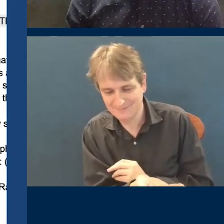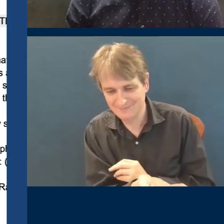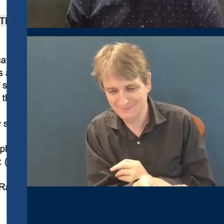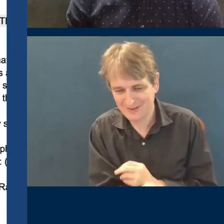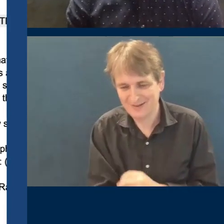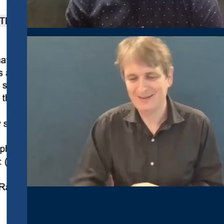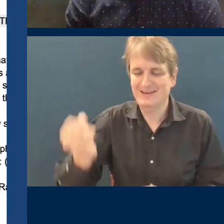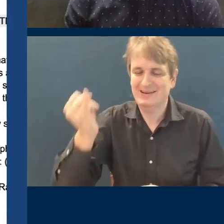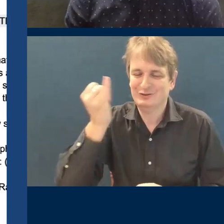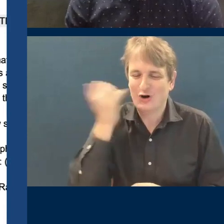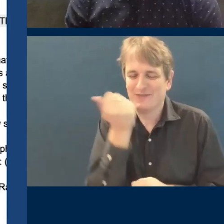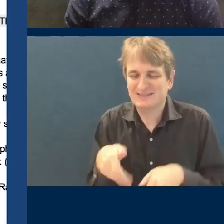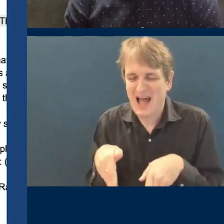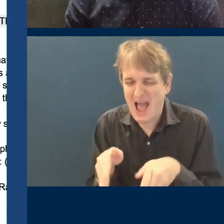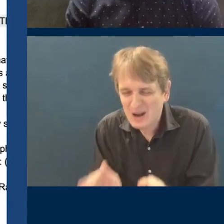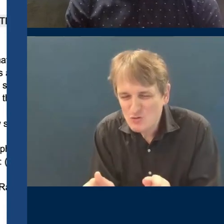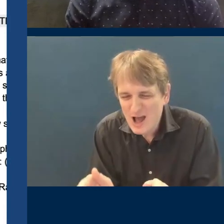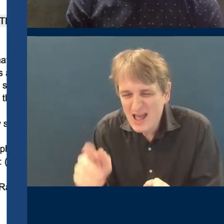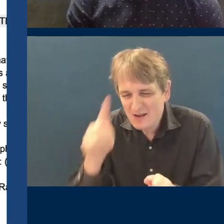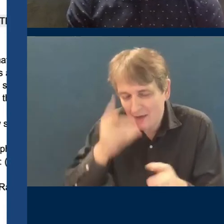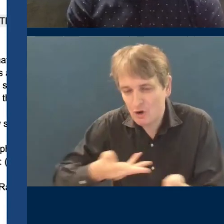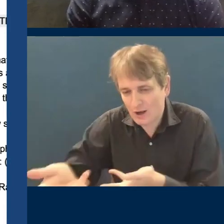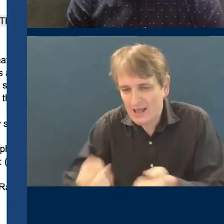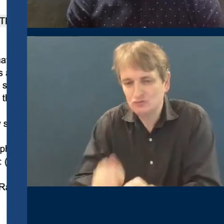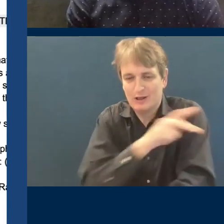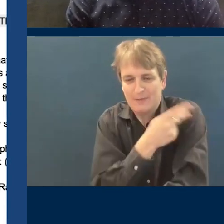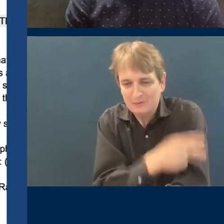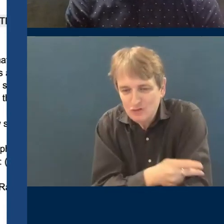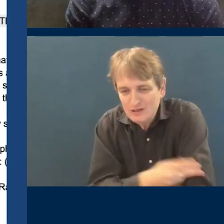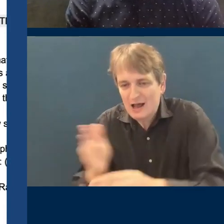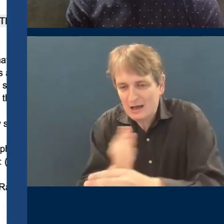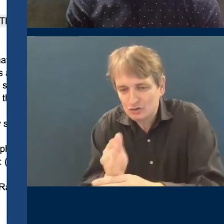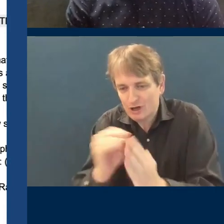you did, because you didn't see my notes. You didn't understand correctly what was happening here.